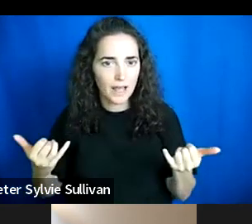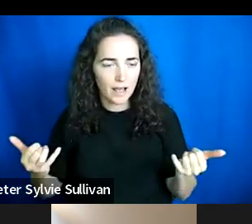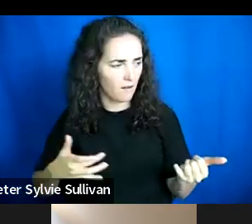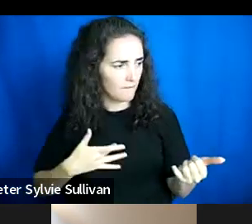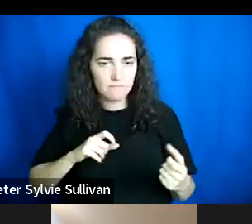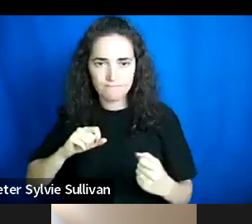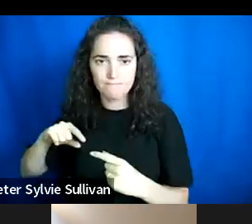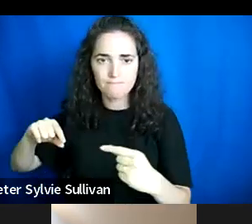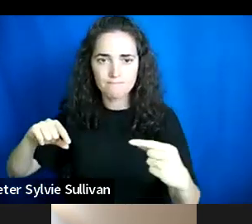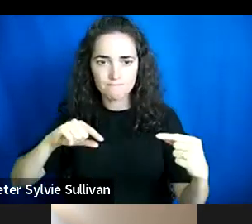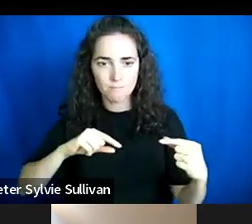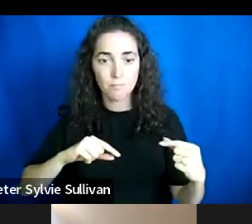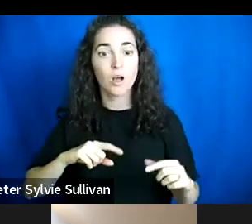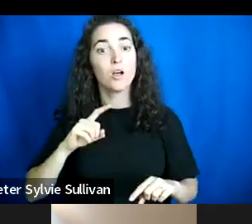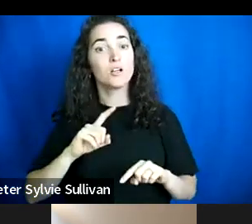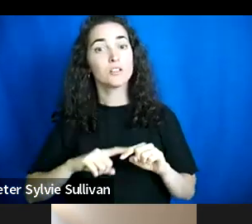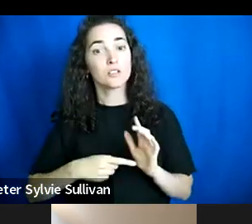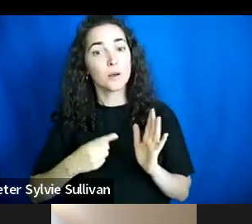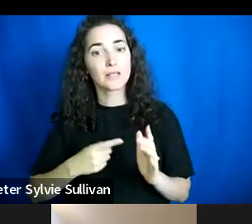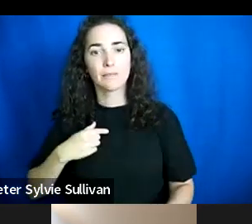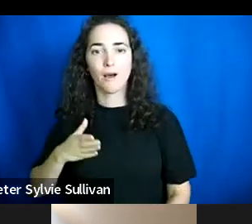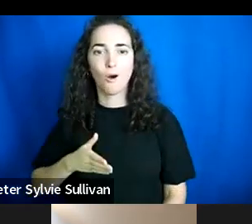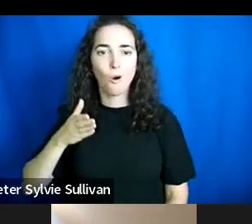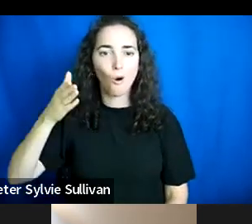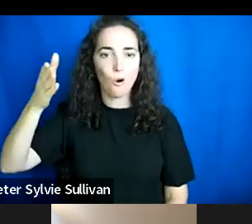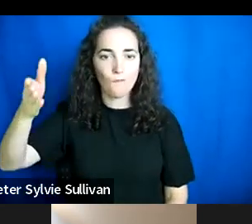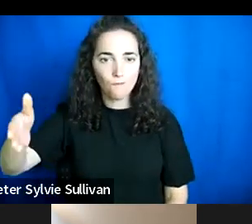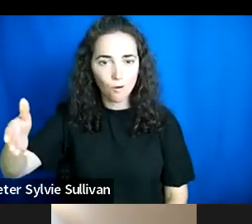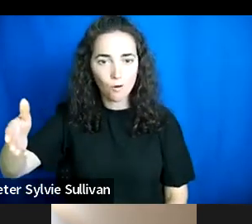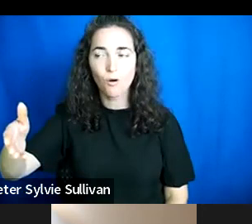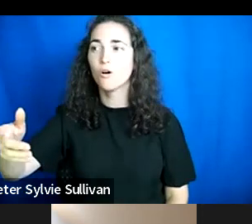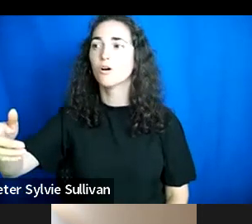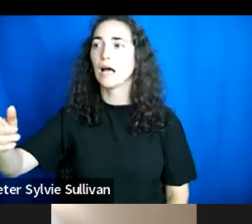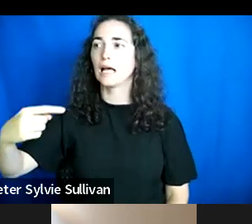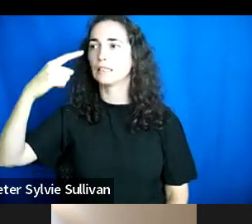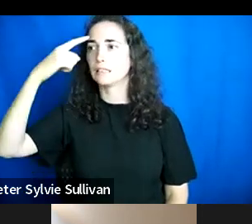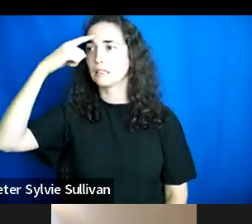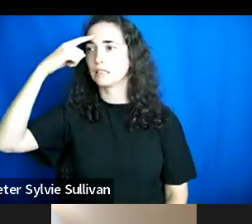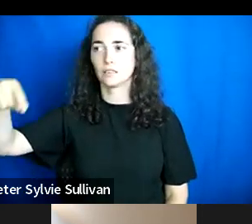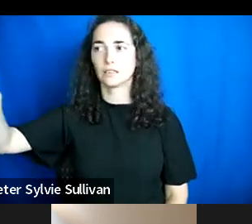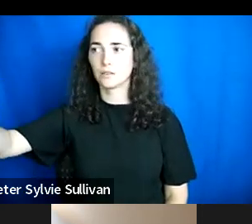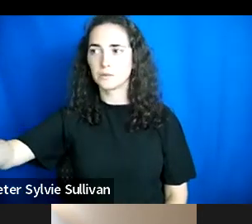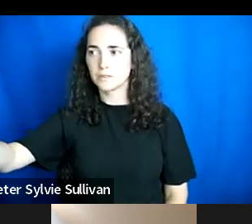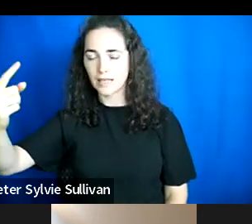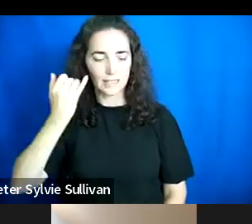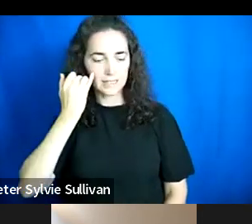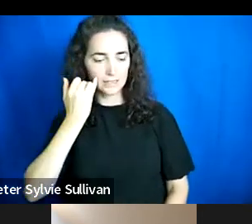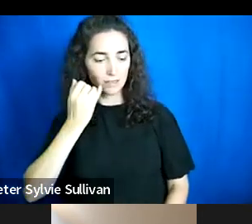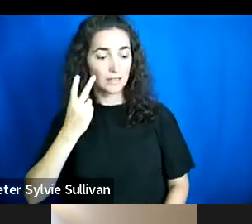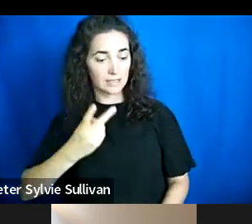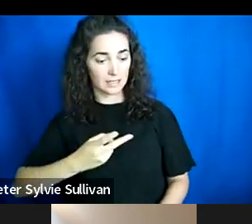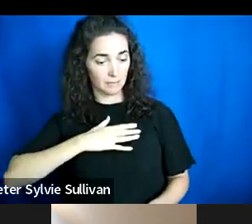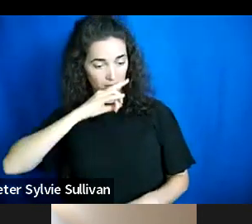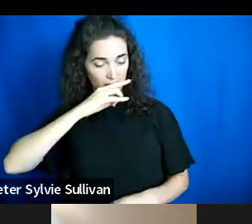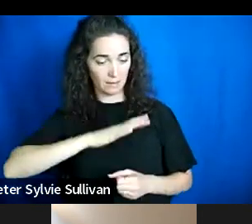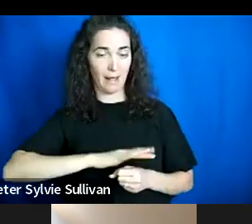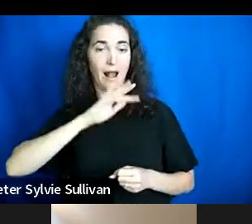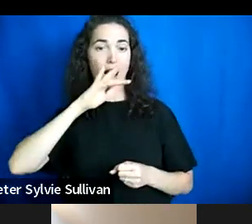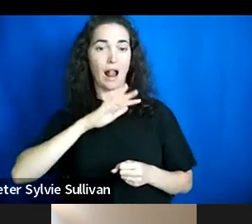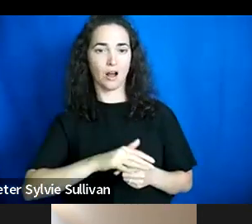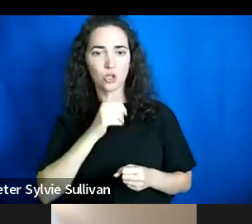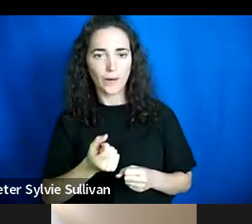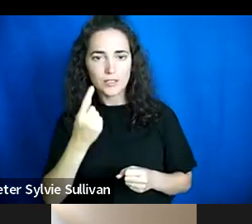Some times I may go somewhere. The expectations will when they see an adversary behavior, and they don't have to make the comprehension that there may be a developmental disability in the process.